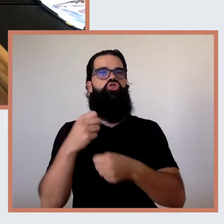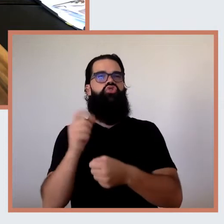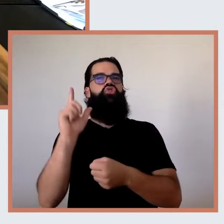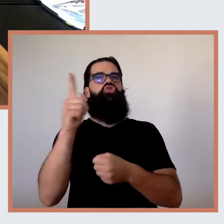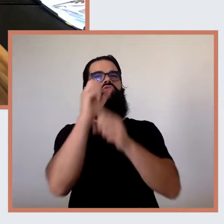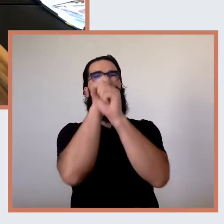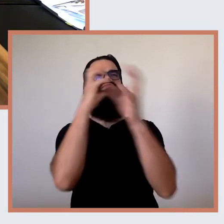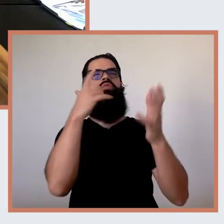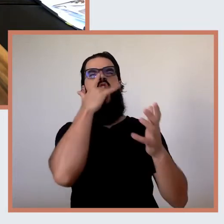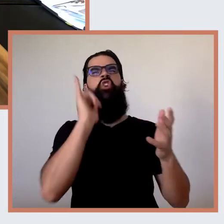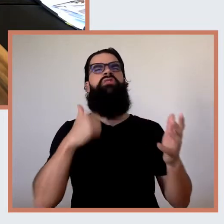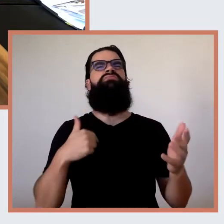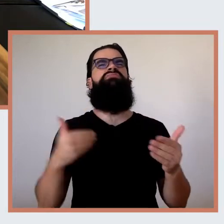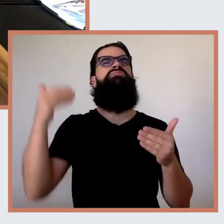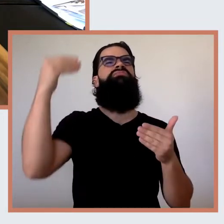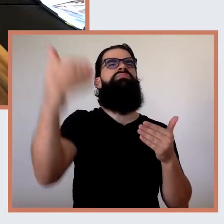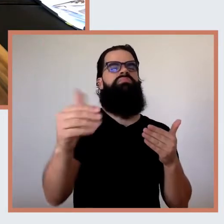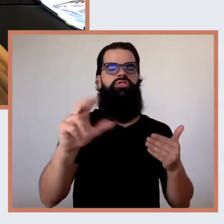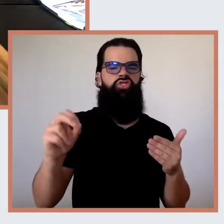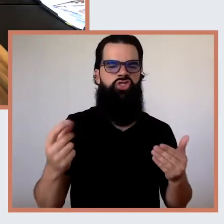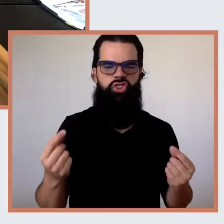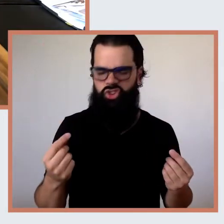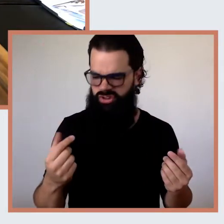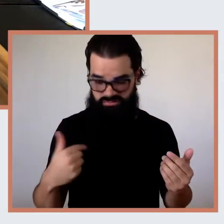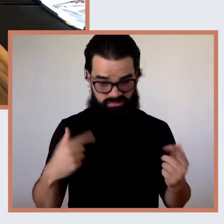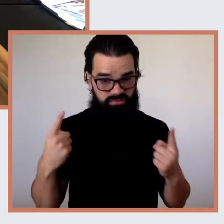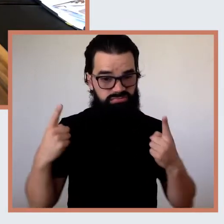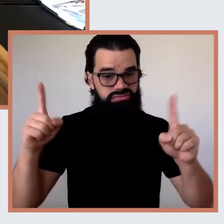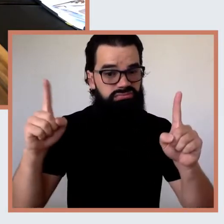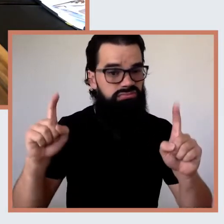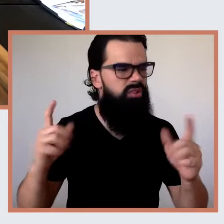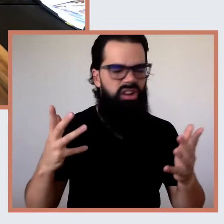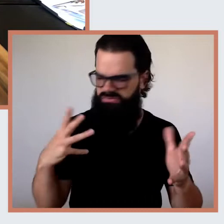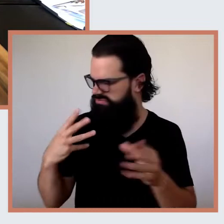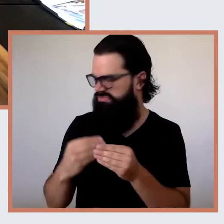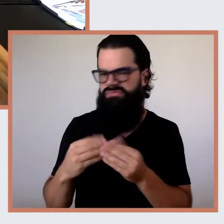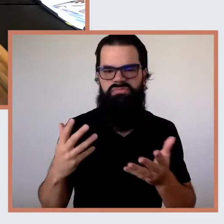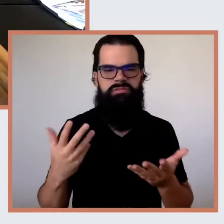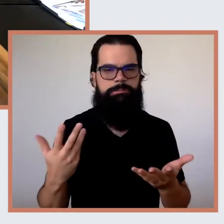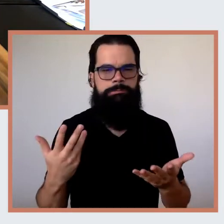to go, "Where will I be in 30 years?" What will I want to have accomplished?